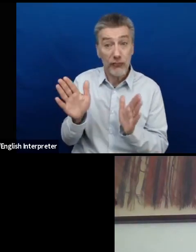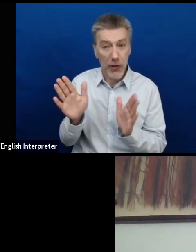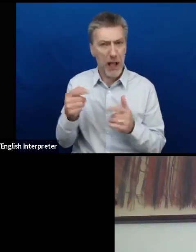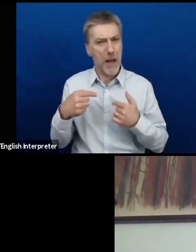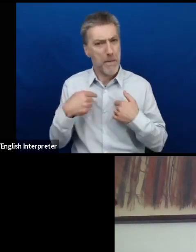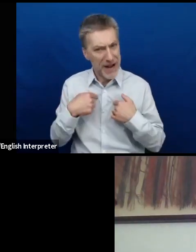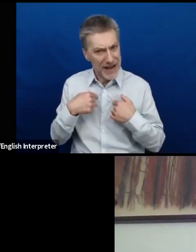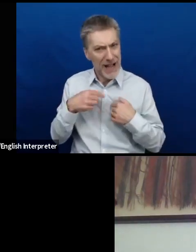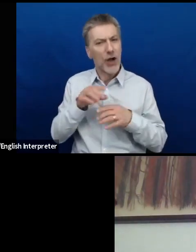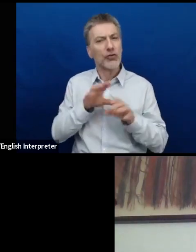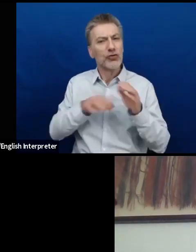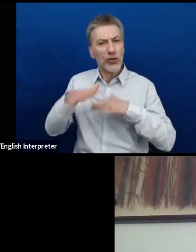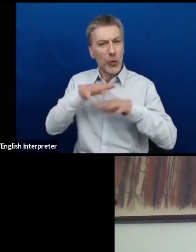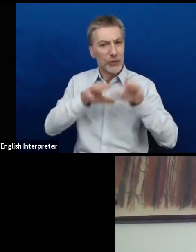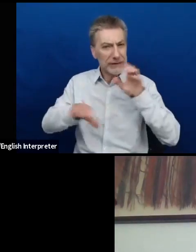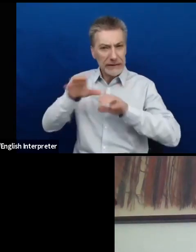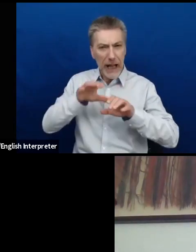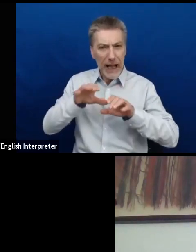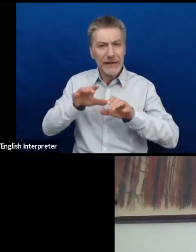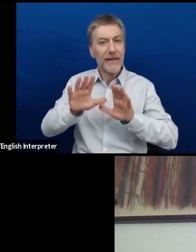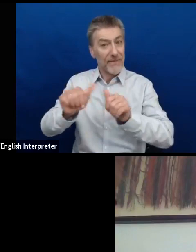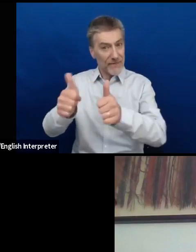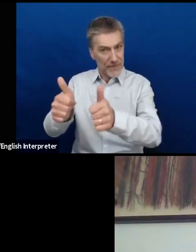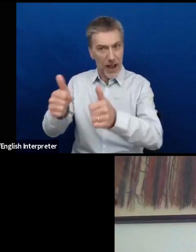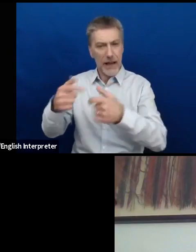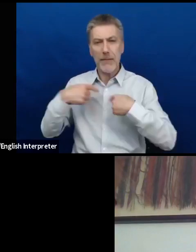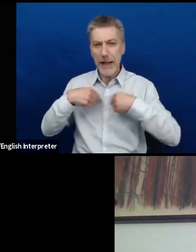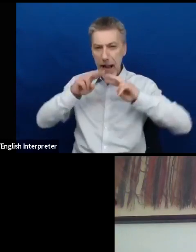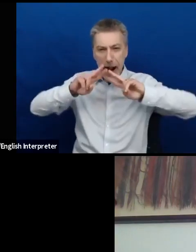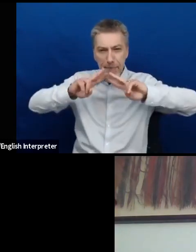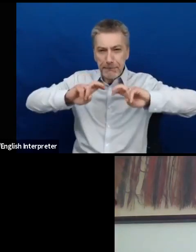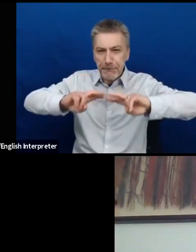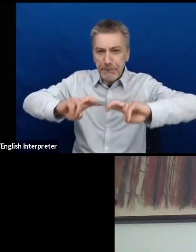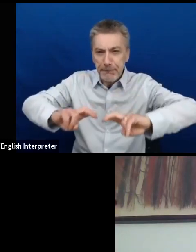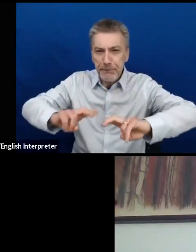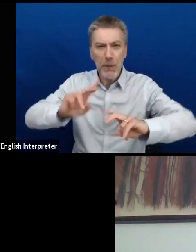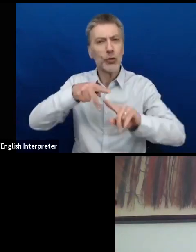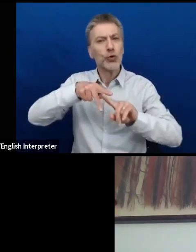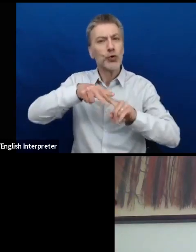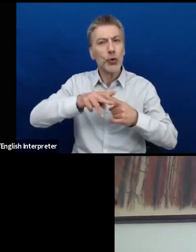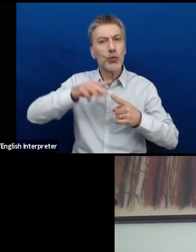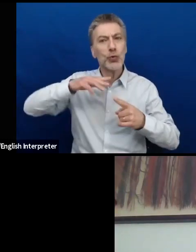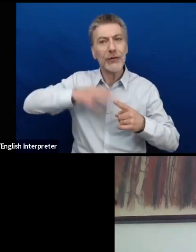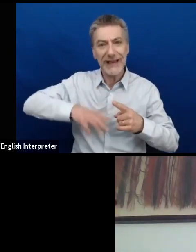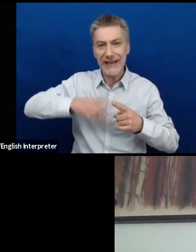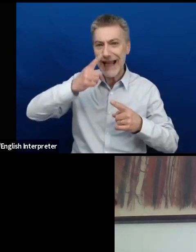we were to broaden the horizons of the history we acknowledge what resources